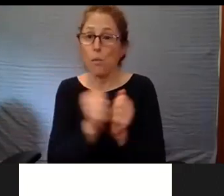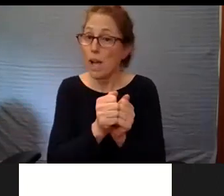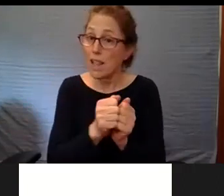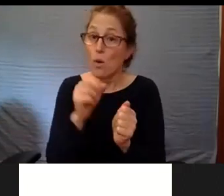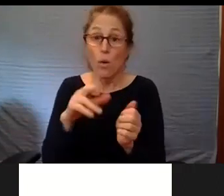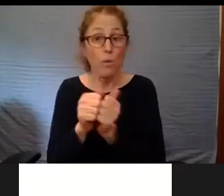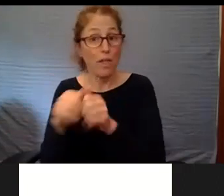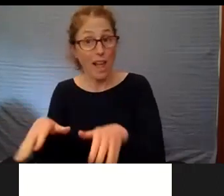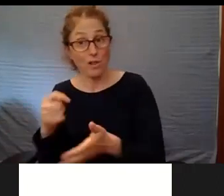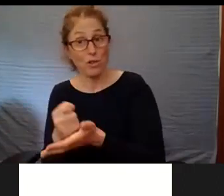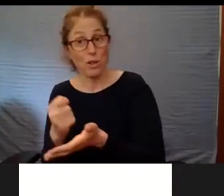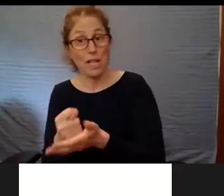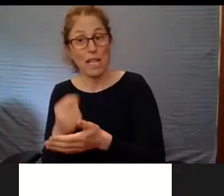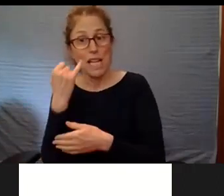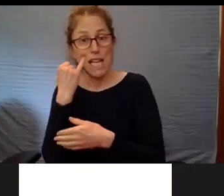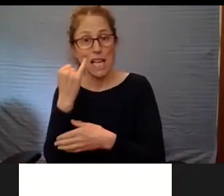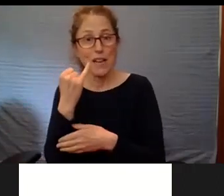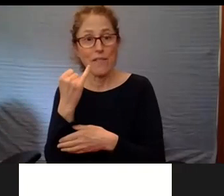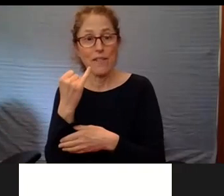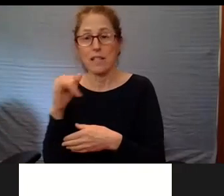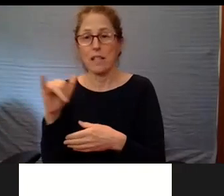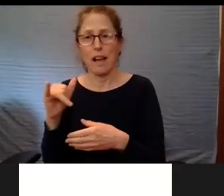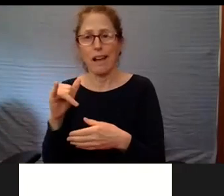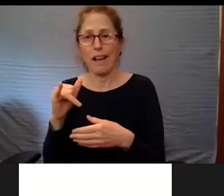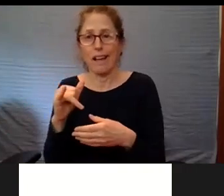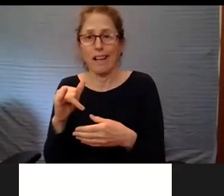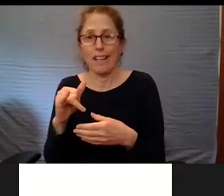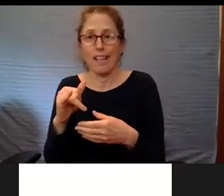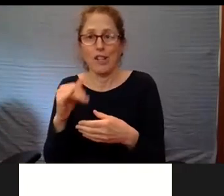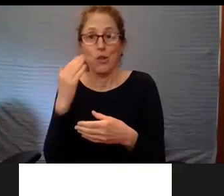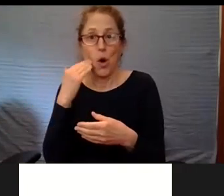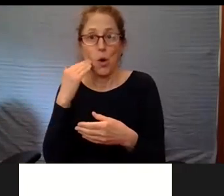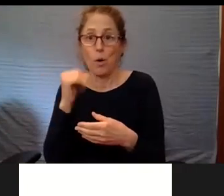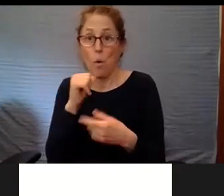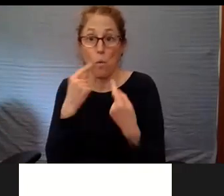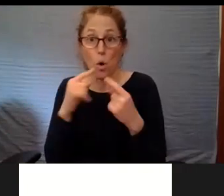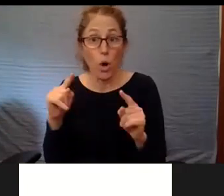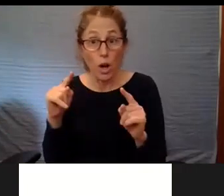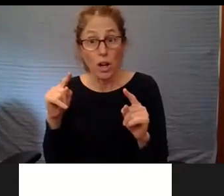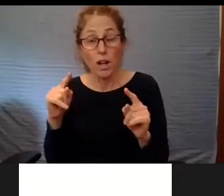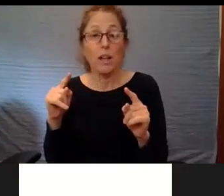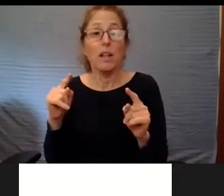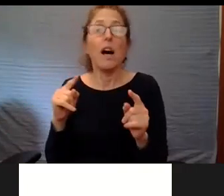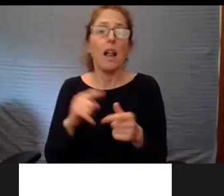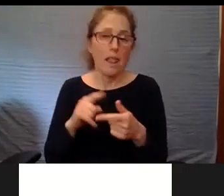So if it's sort of like a futility kind of situation, you want to be really prudent